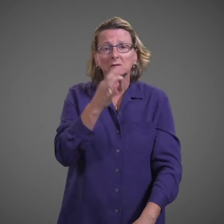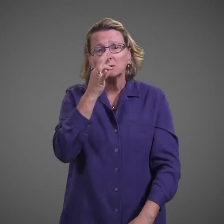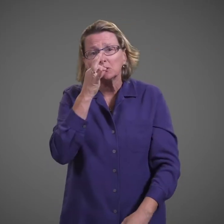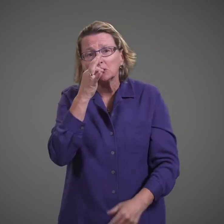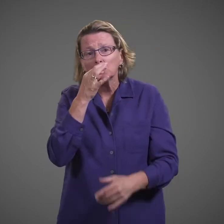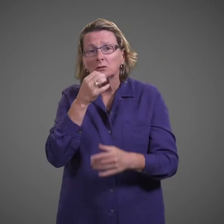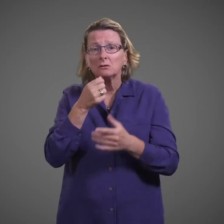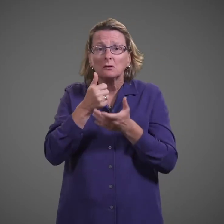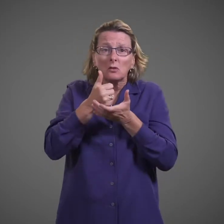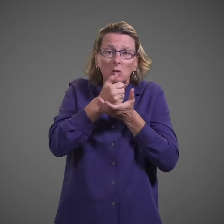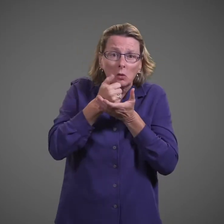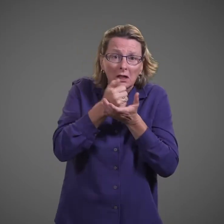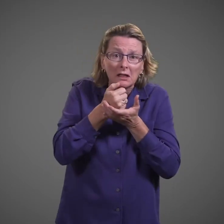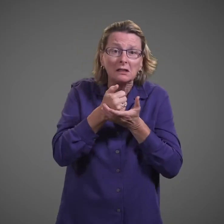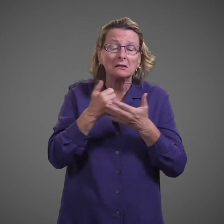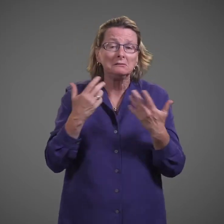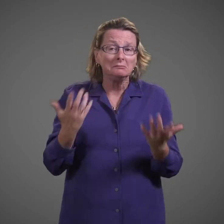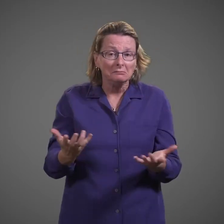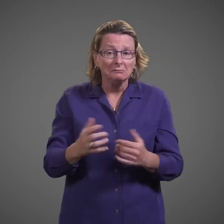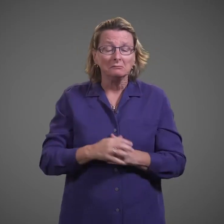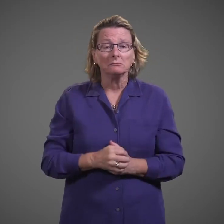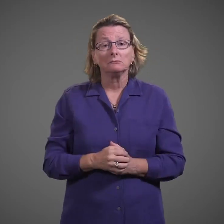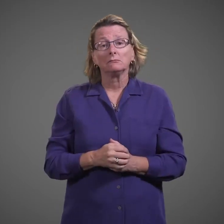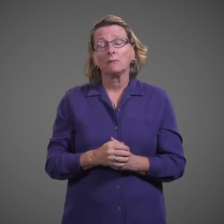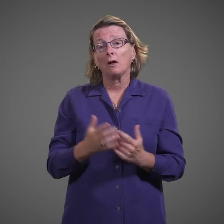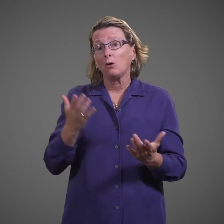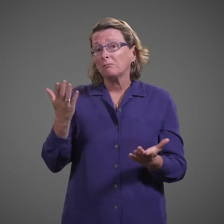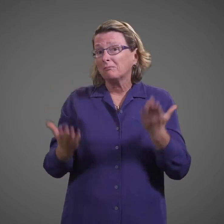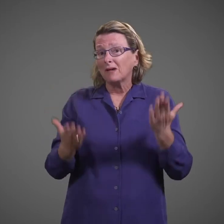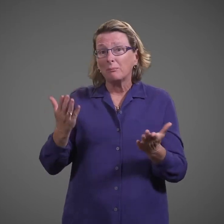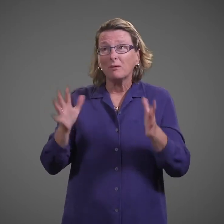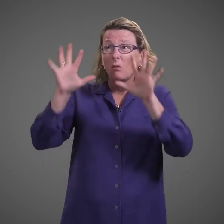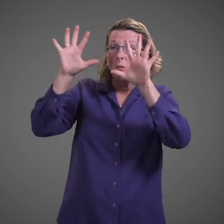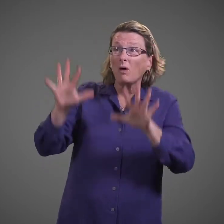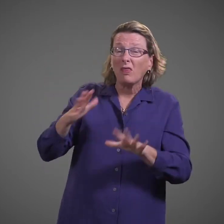Heroin, marijuana, or crack use may have compromised the driver.